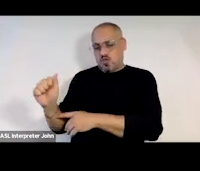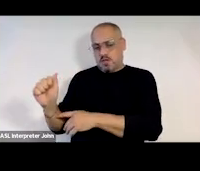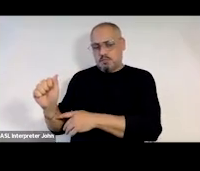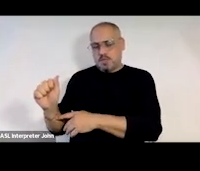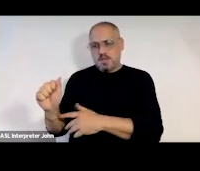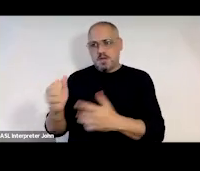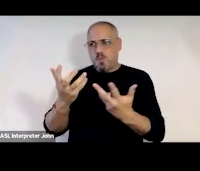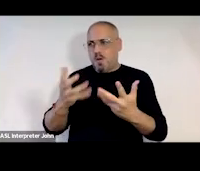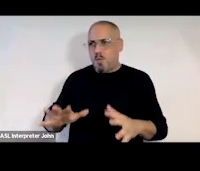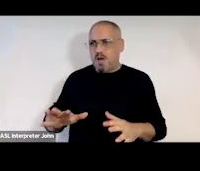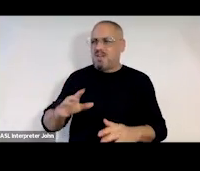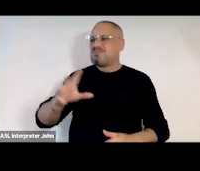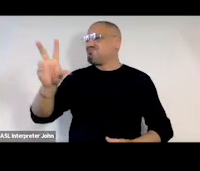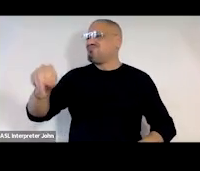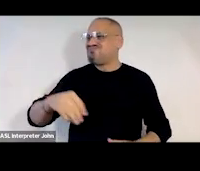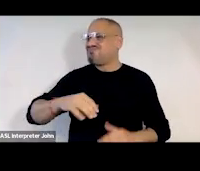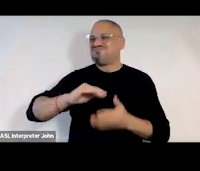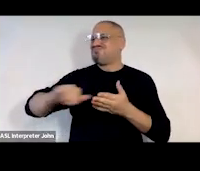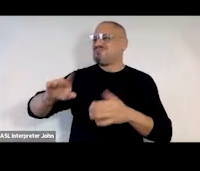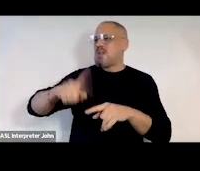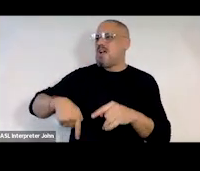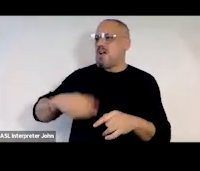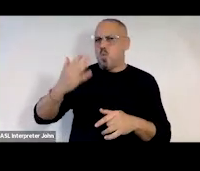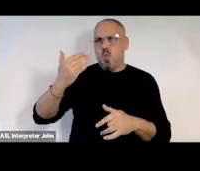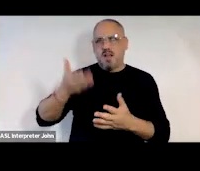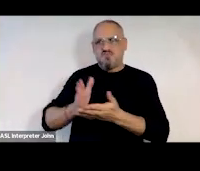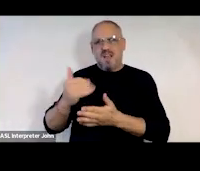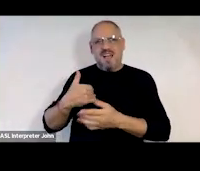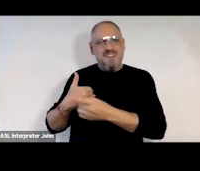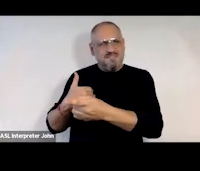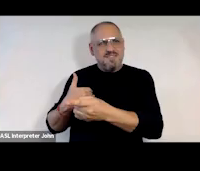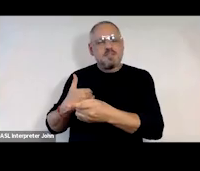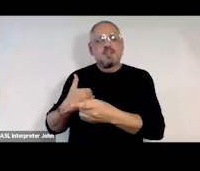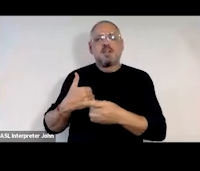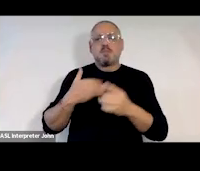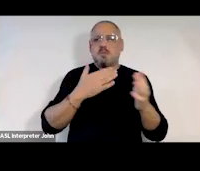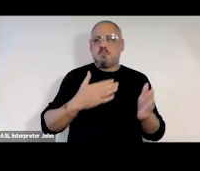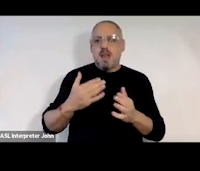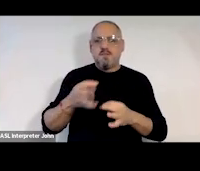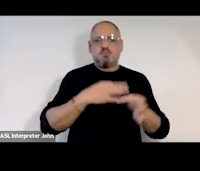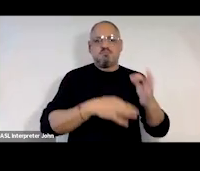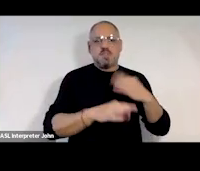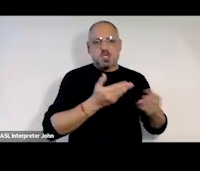we don't wanna discourage them from applying because they have the right to do so anyway, but plan for alternative services or referrals.